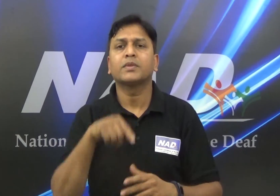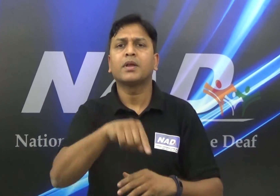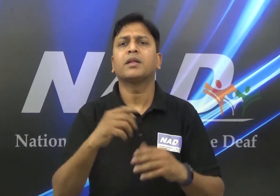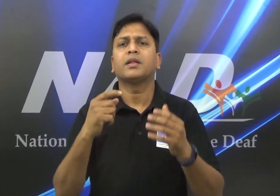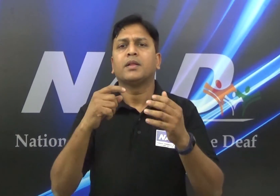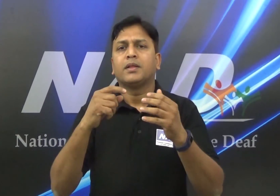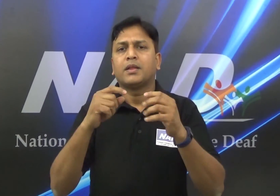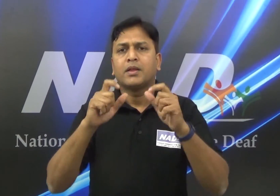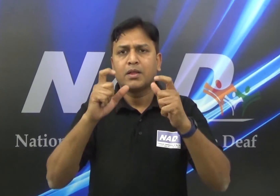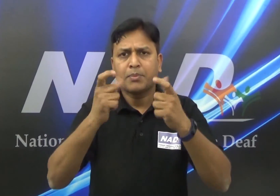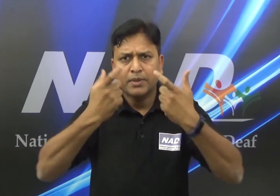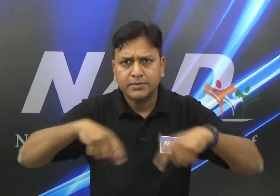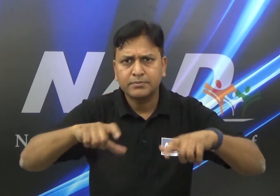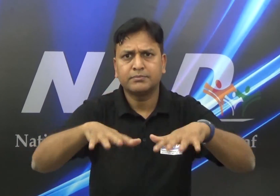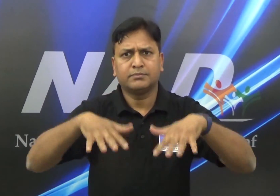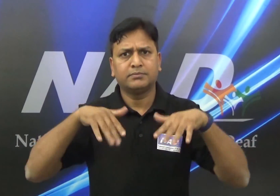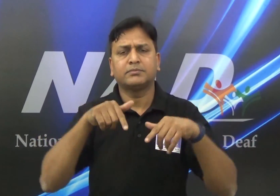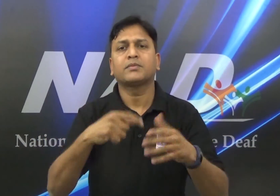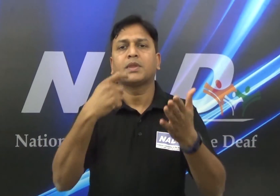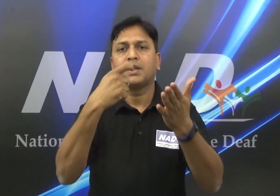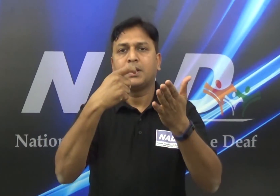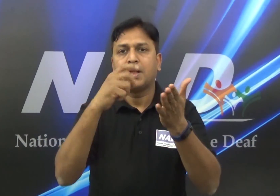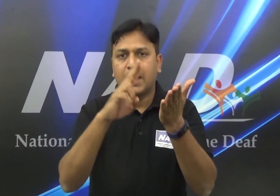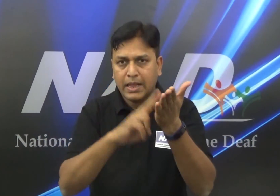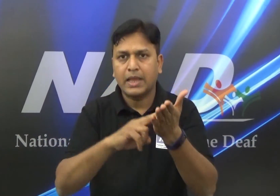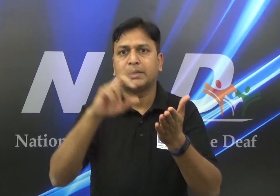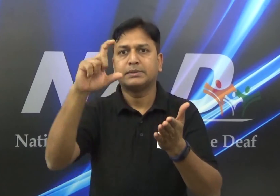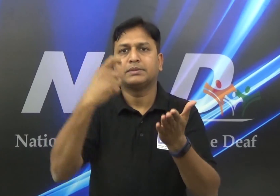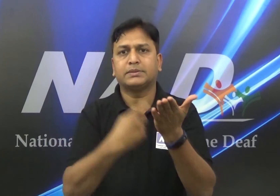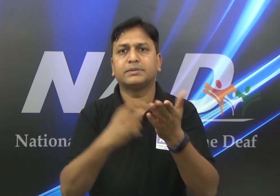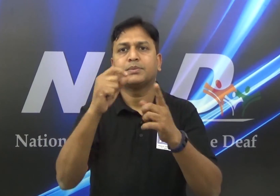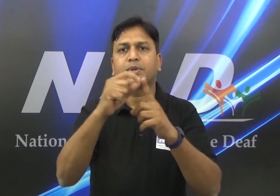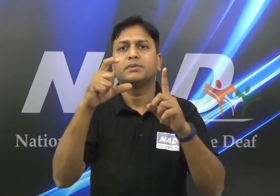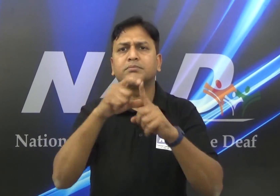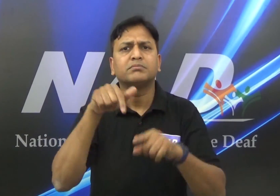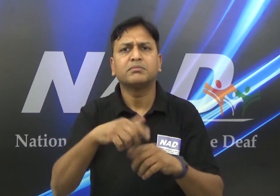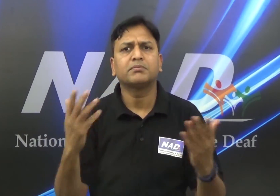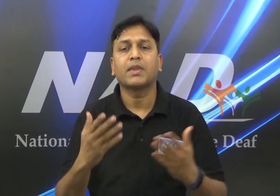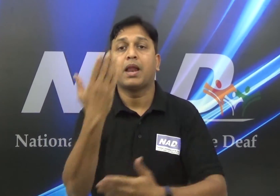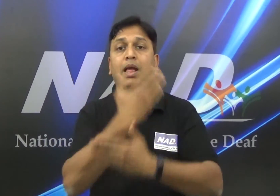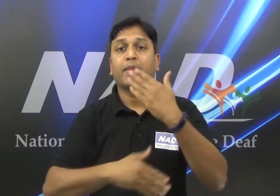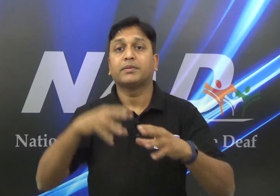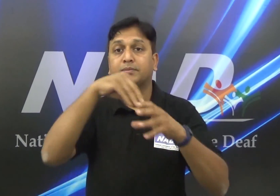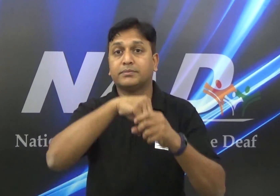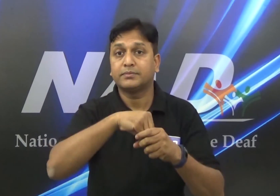National Committee on The Rights of Person With Disability.